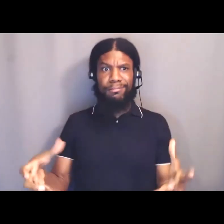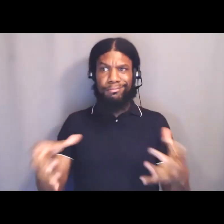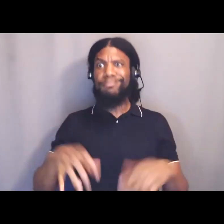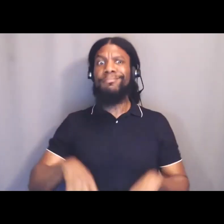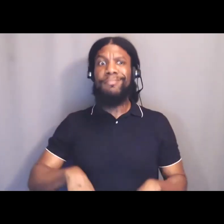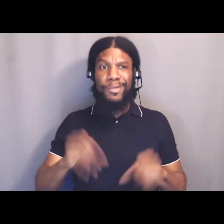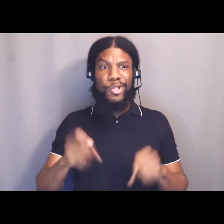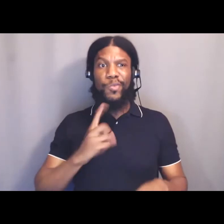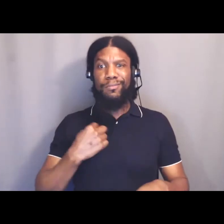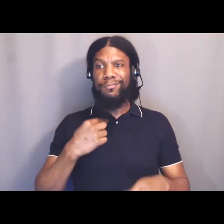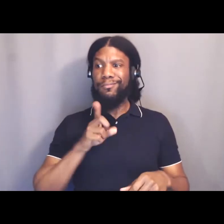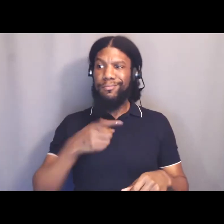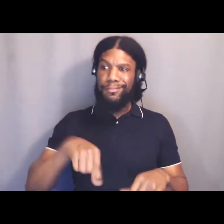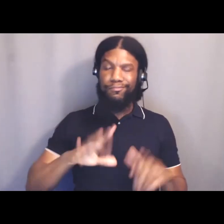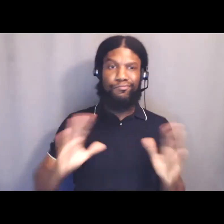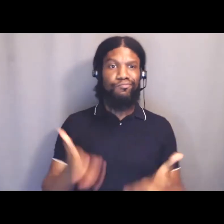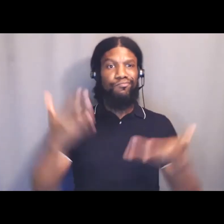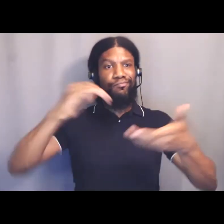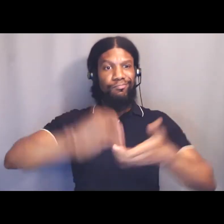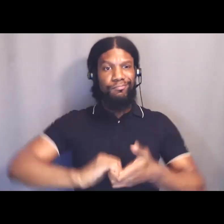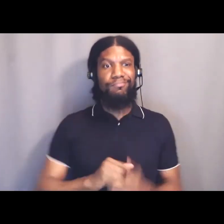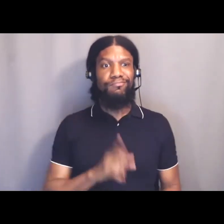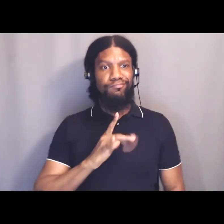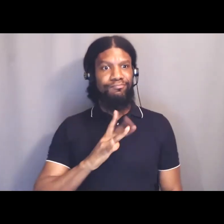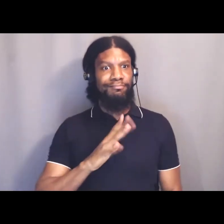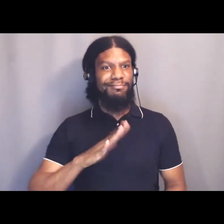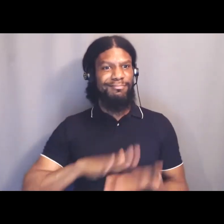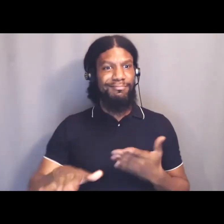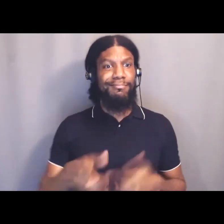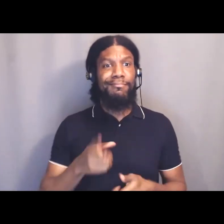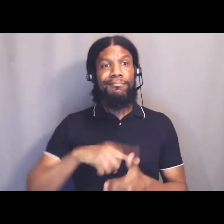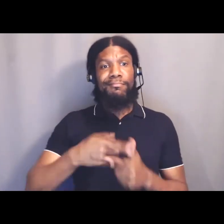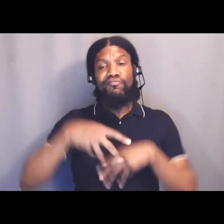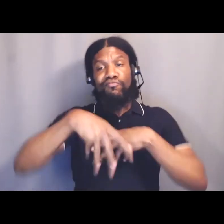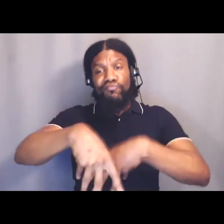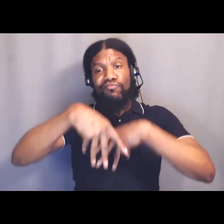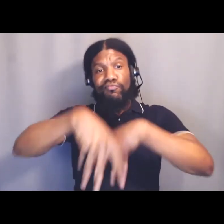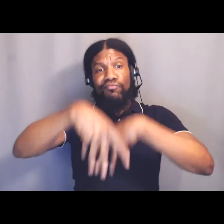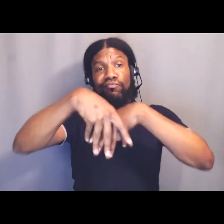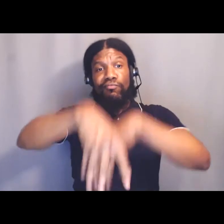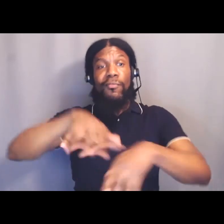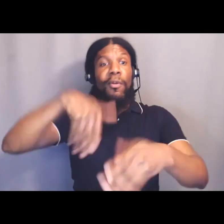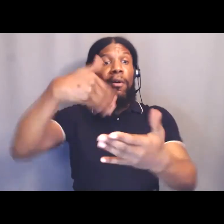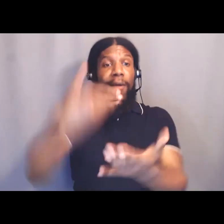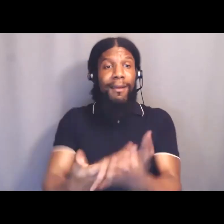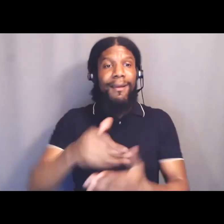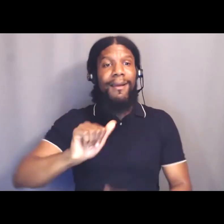And then we marched from there to Olvera Street where we have the Black Lives Matter Los Angeles